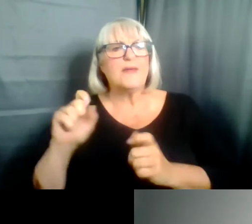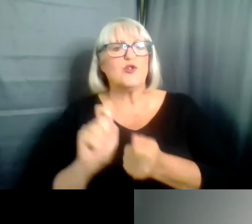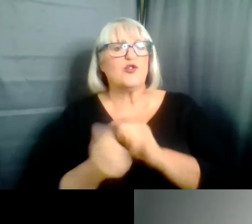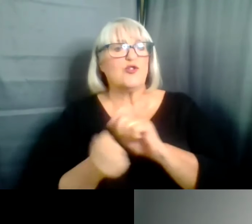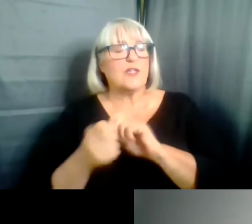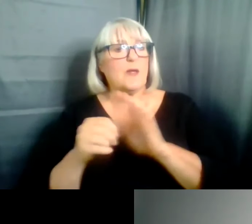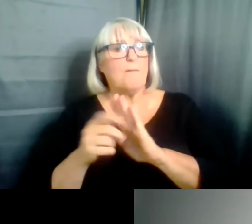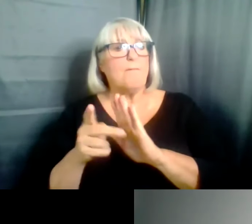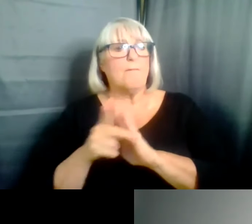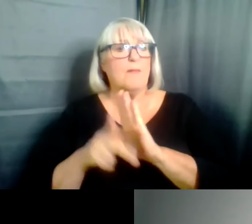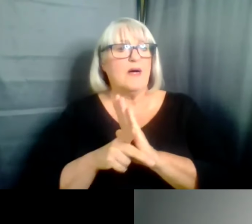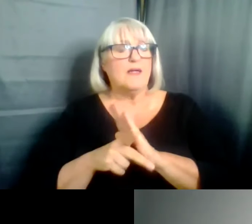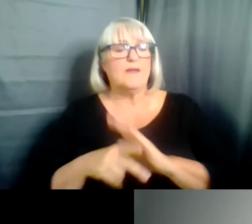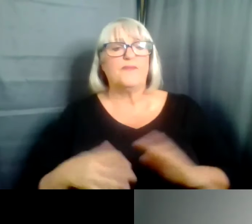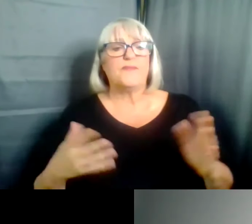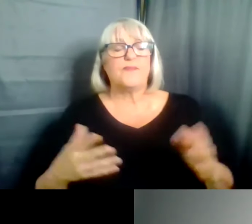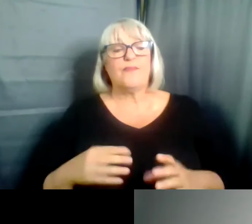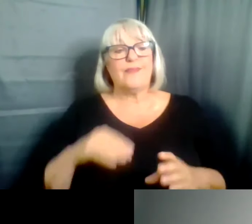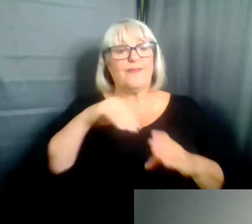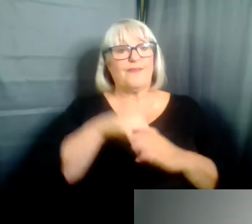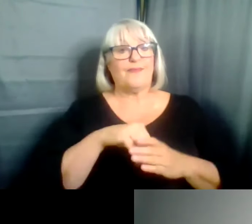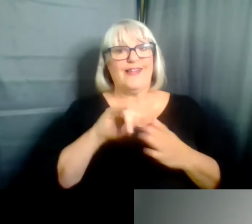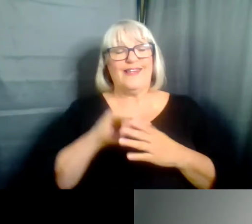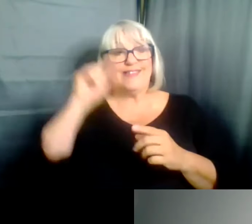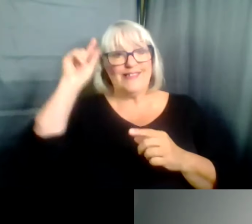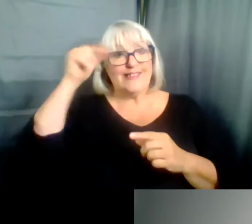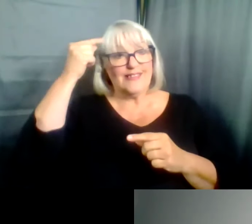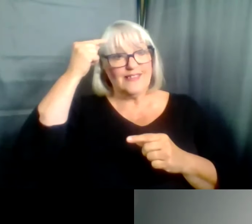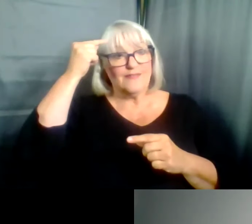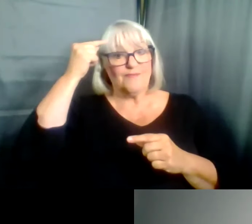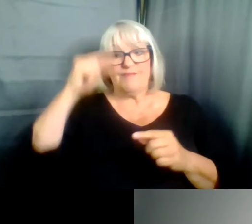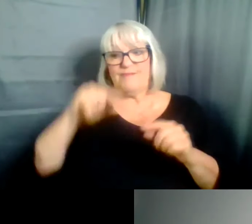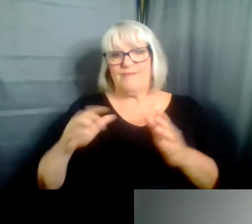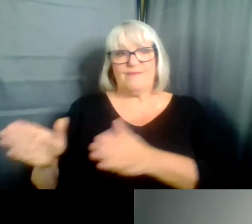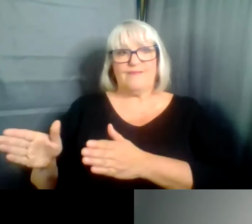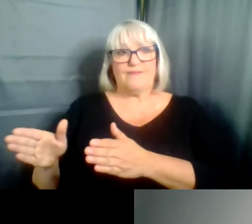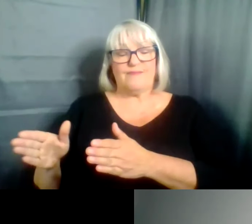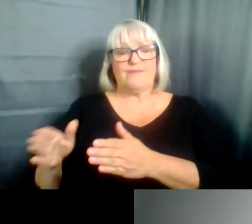So, within the government side of the board, we have pretty much all of the different